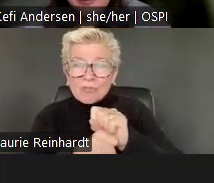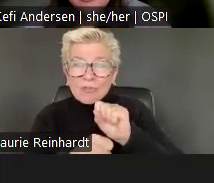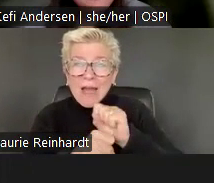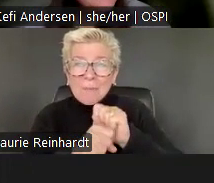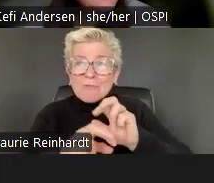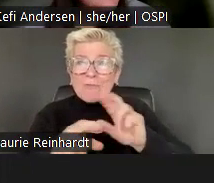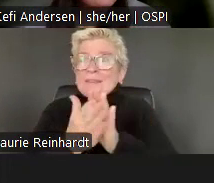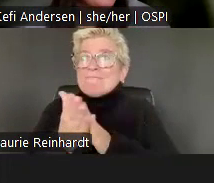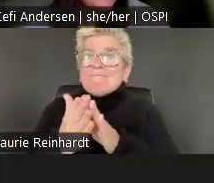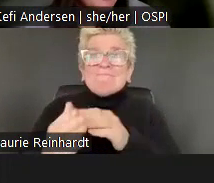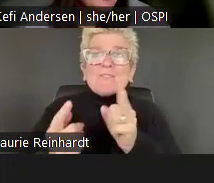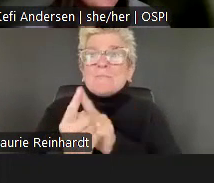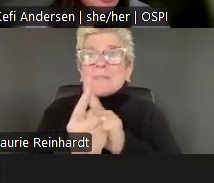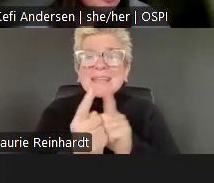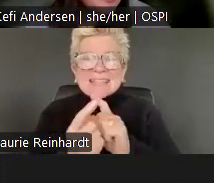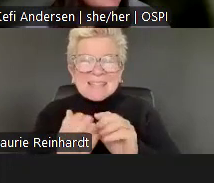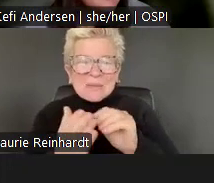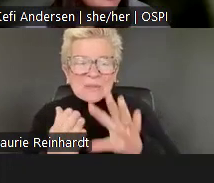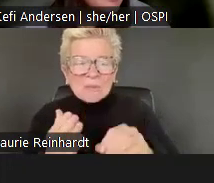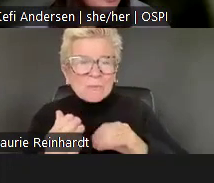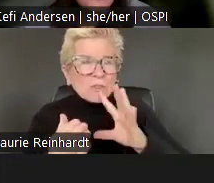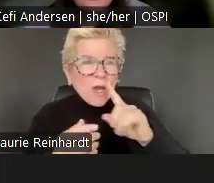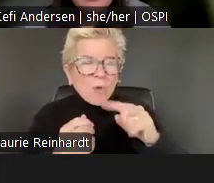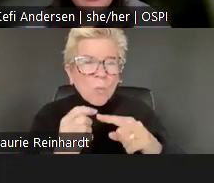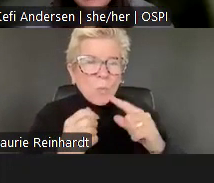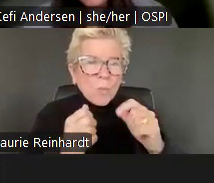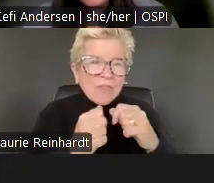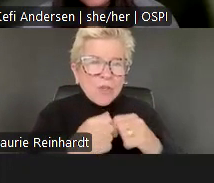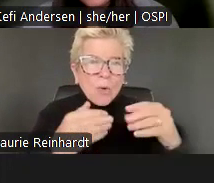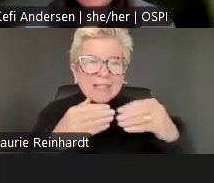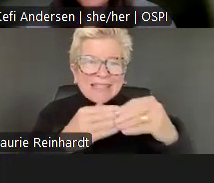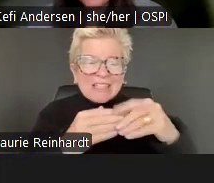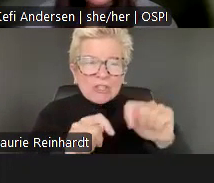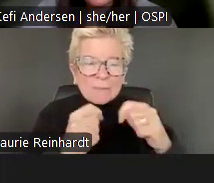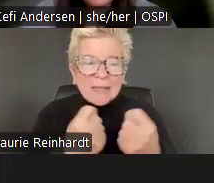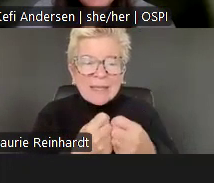leadership team uh your PLC or even talking to students about things that they think